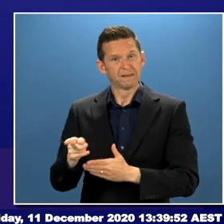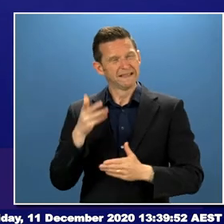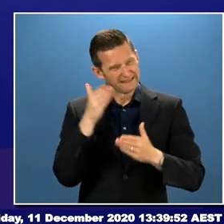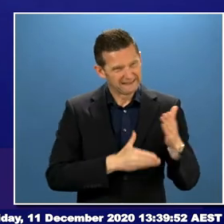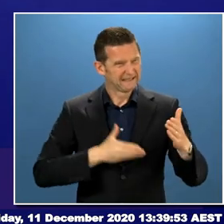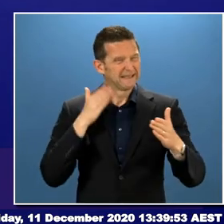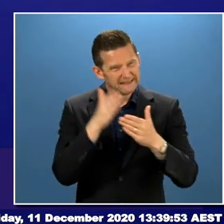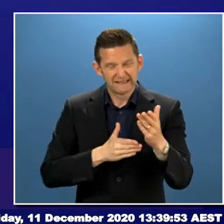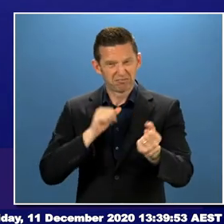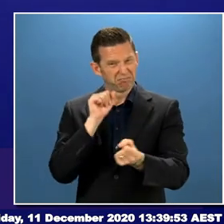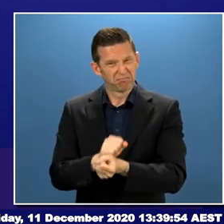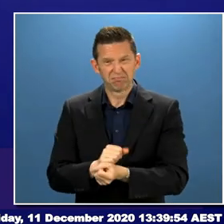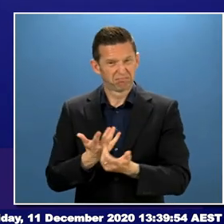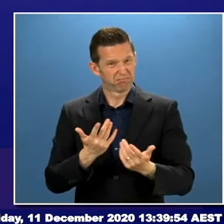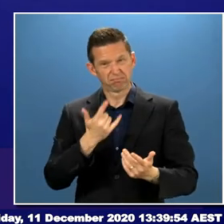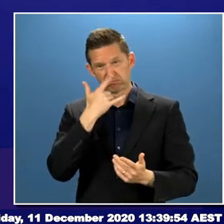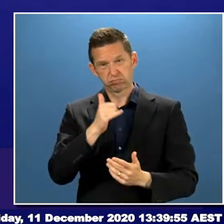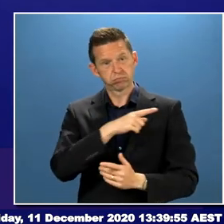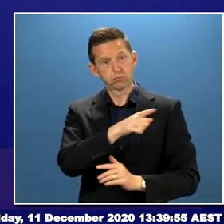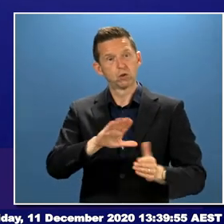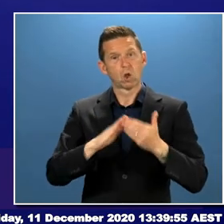that society has placed in their path.